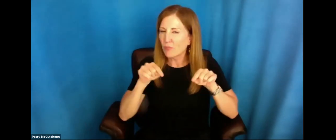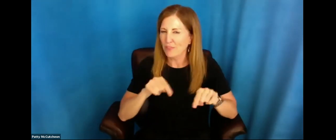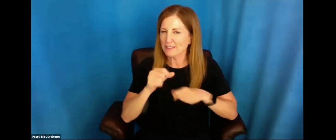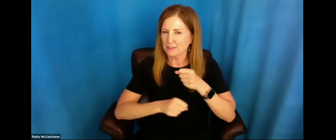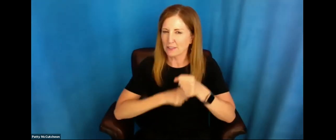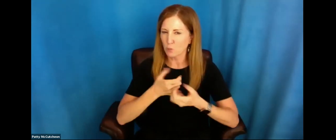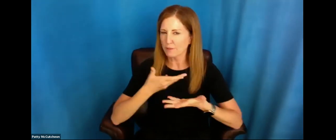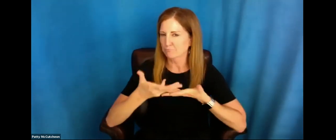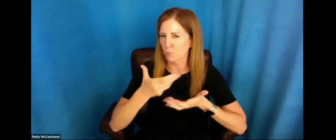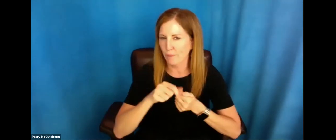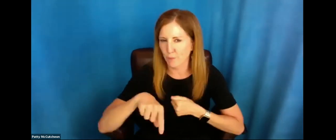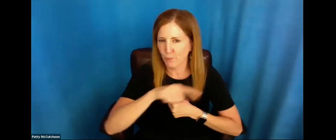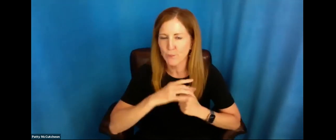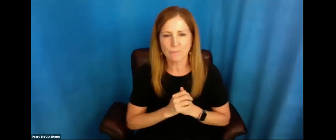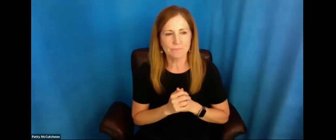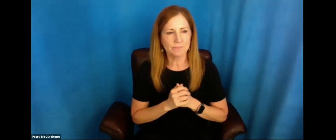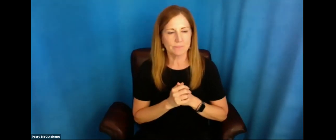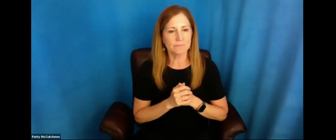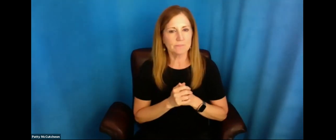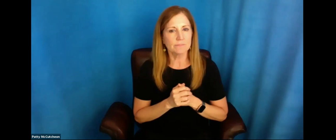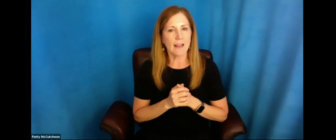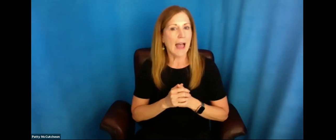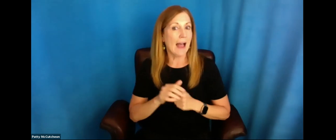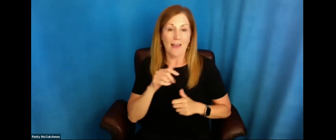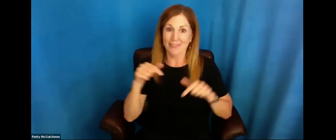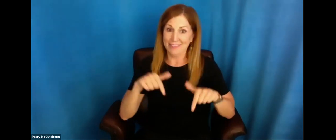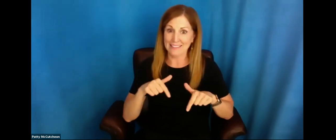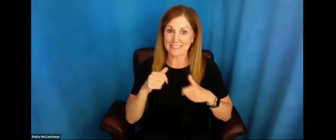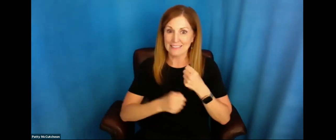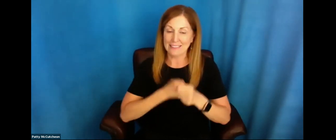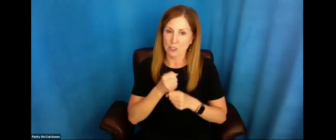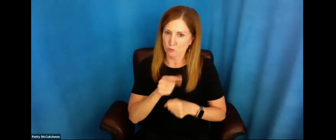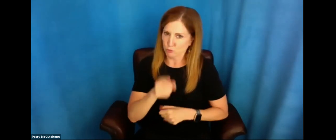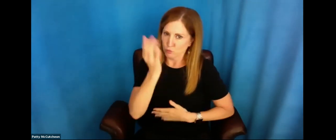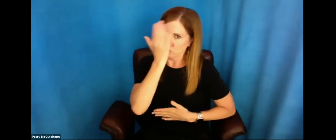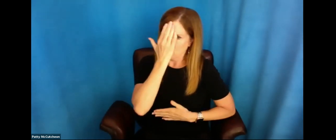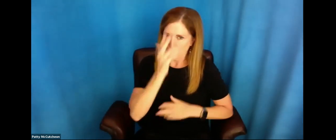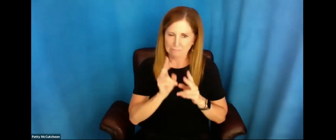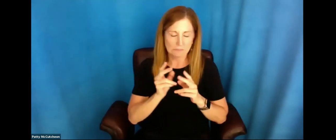particular. I don't need to tell you that this is a very special election in many ways.